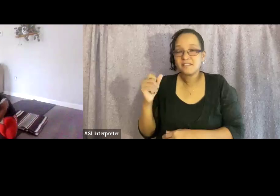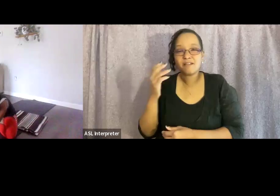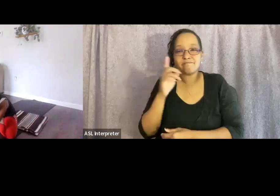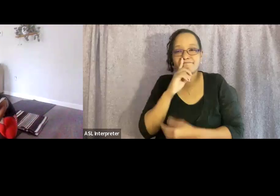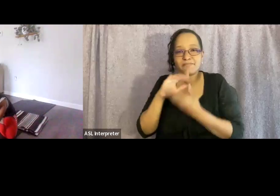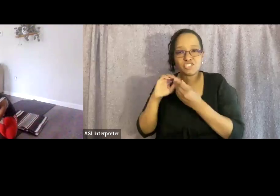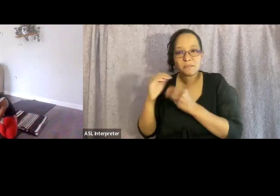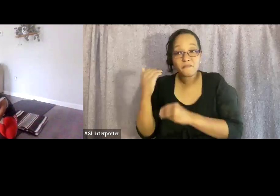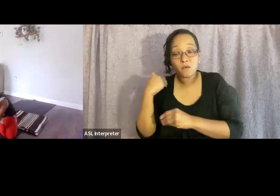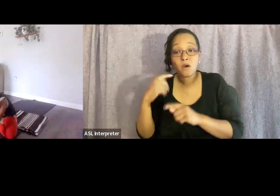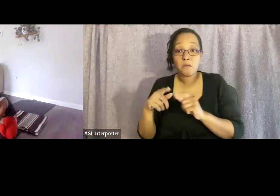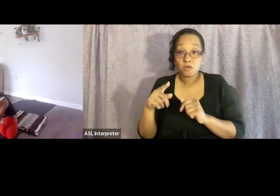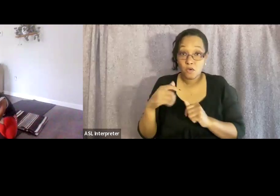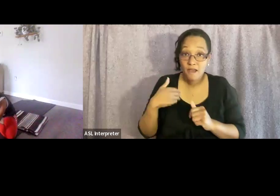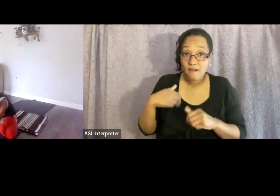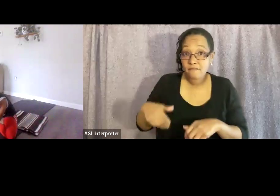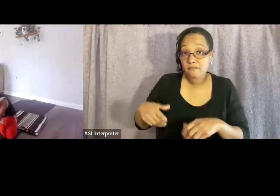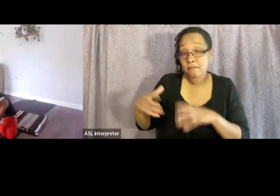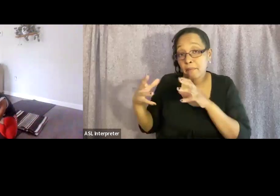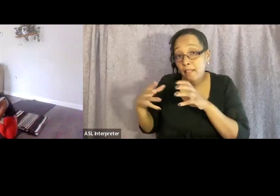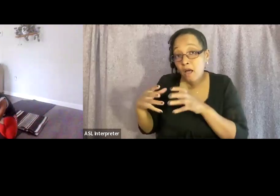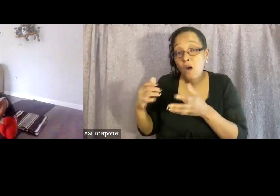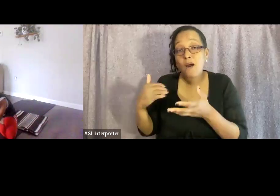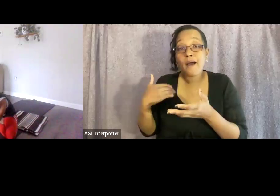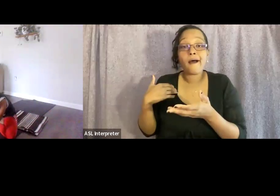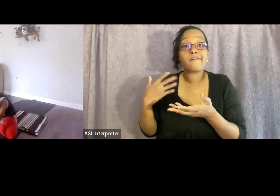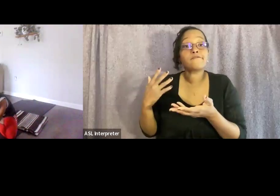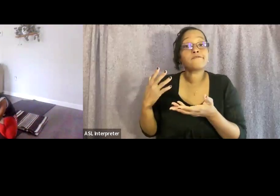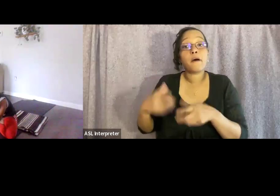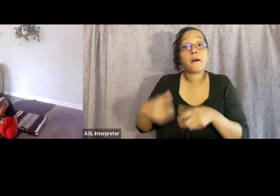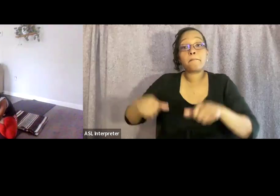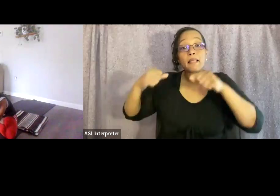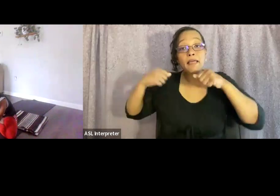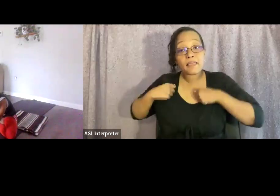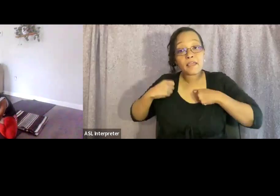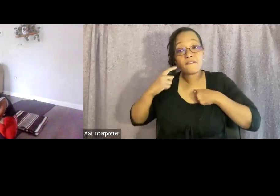or a blanket to bring the ground up to you, or to find something to squeeze.